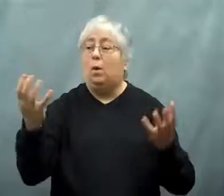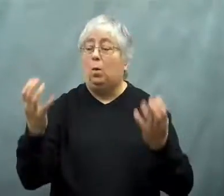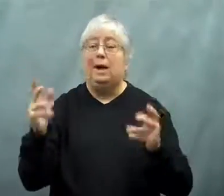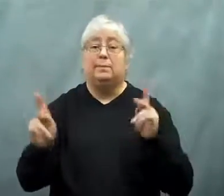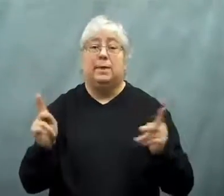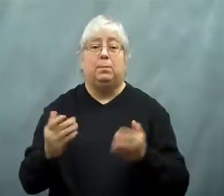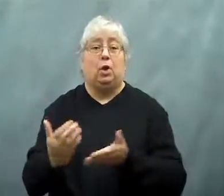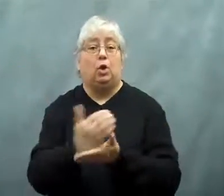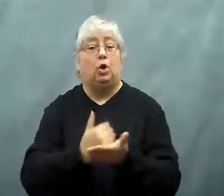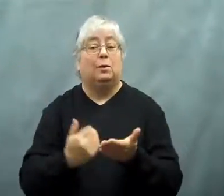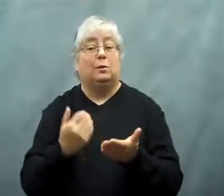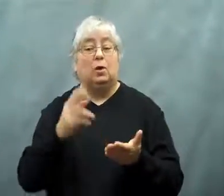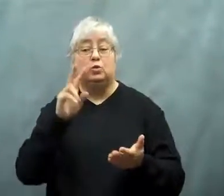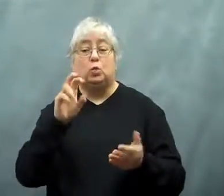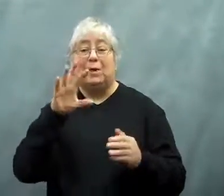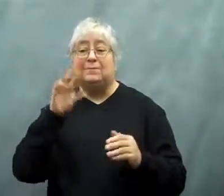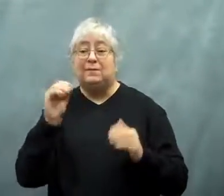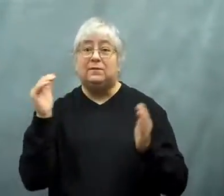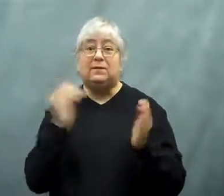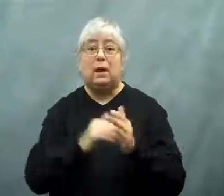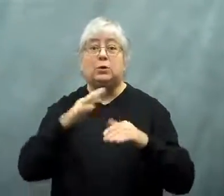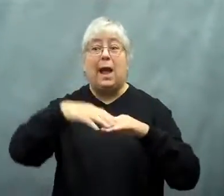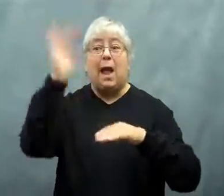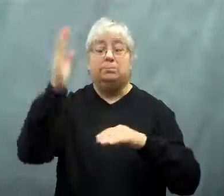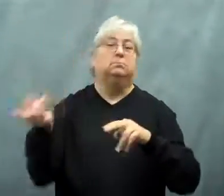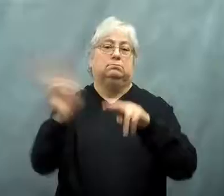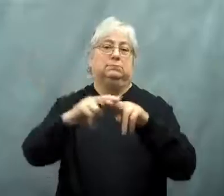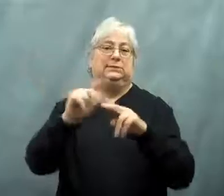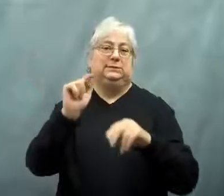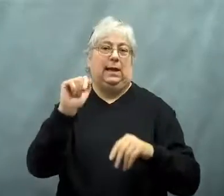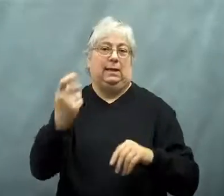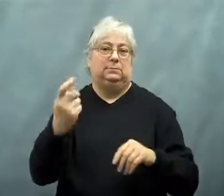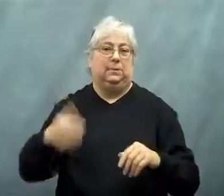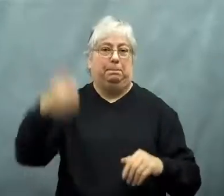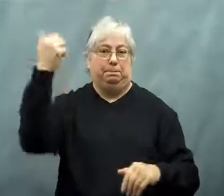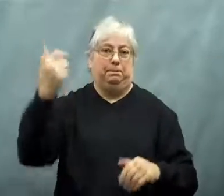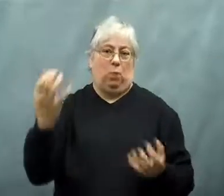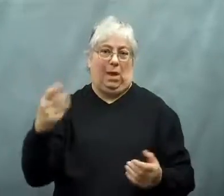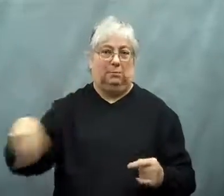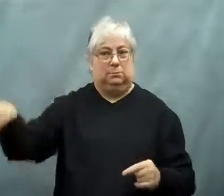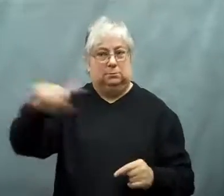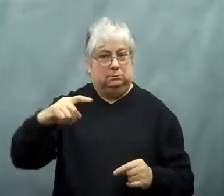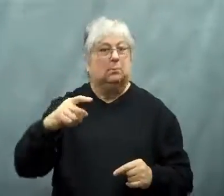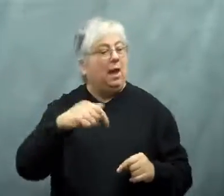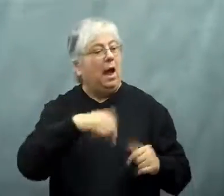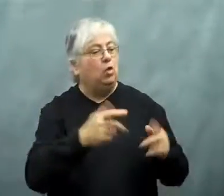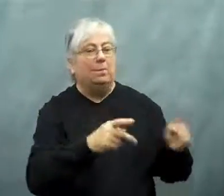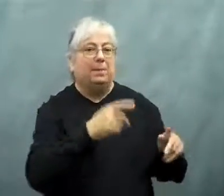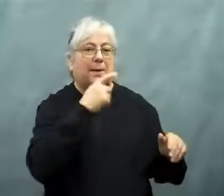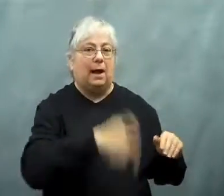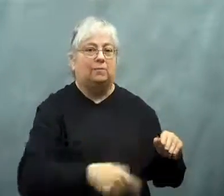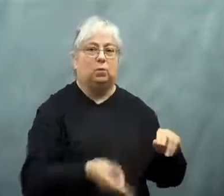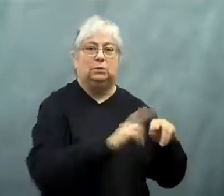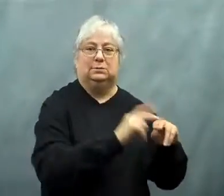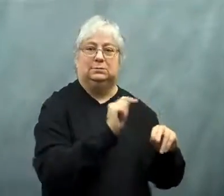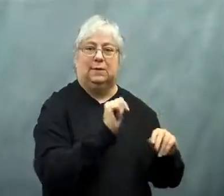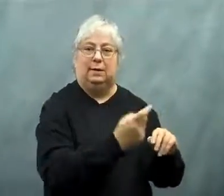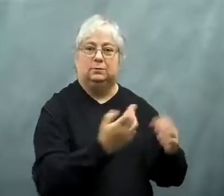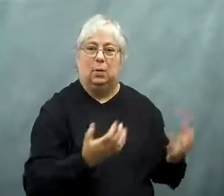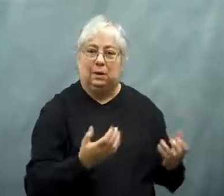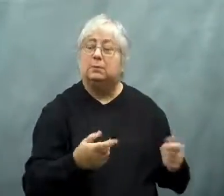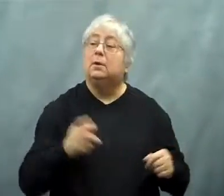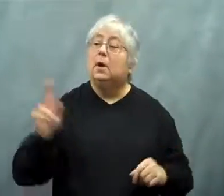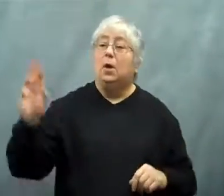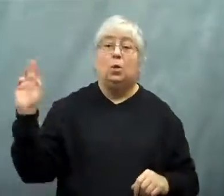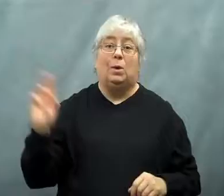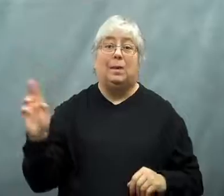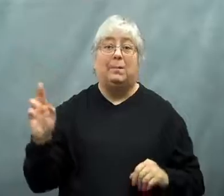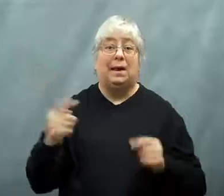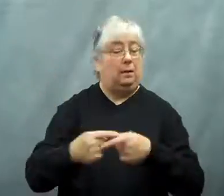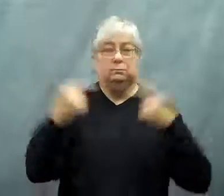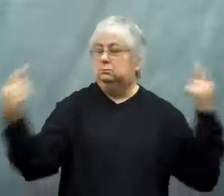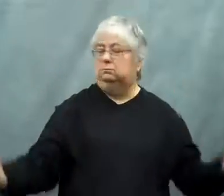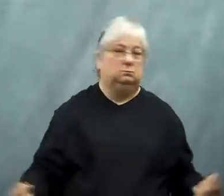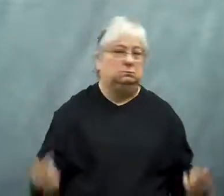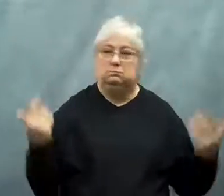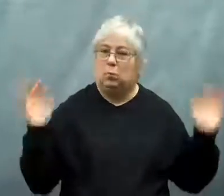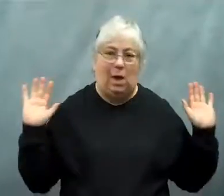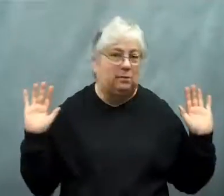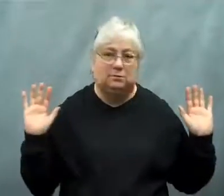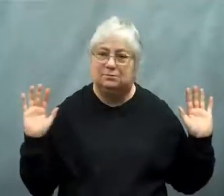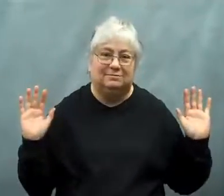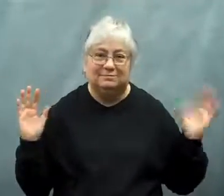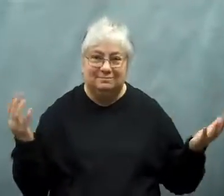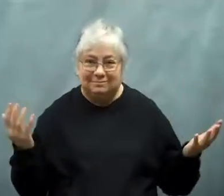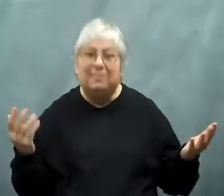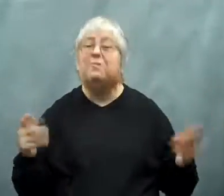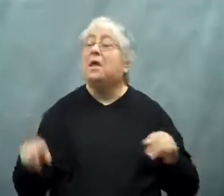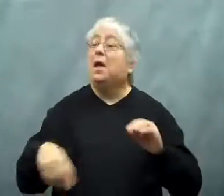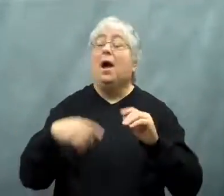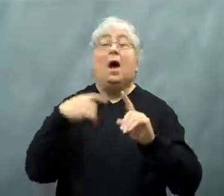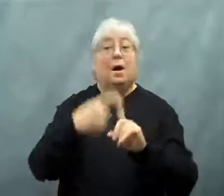desire to raise taxes on those earning at least $250,000 a year.